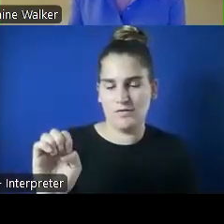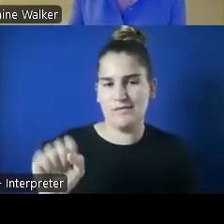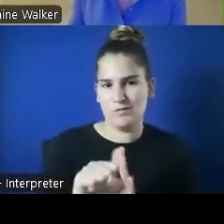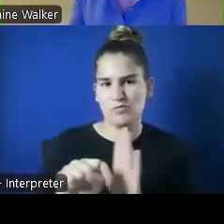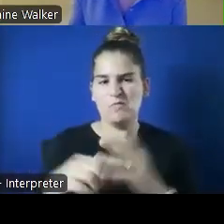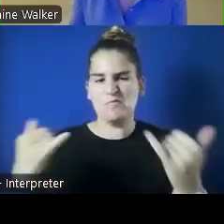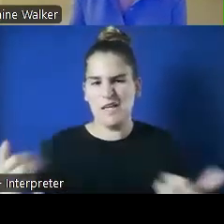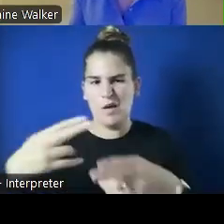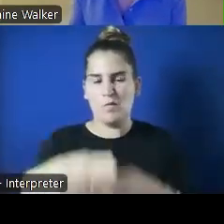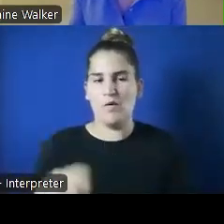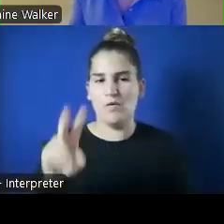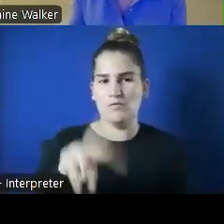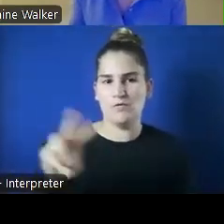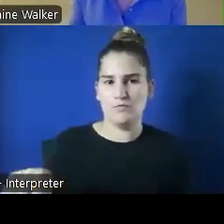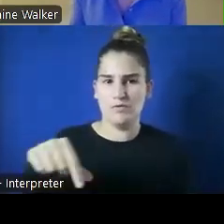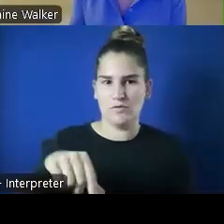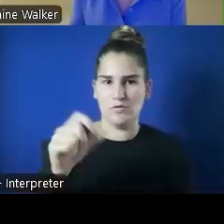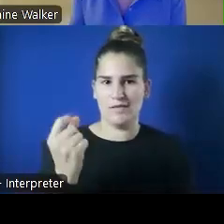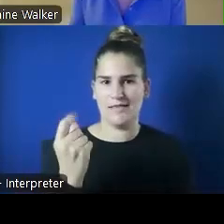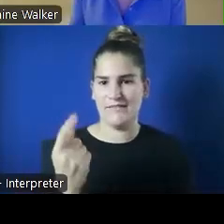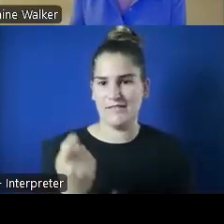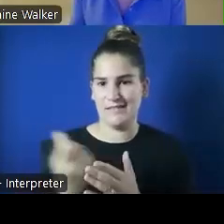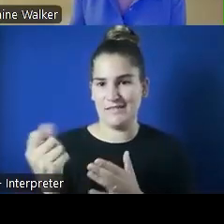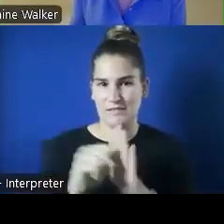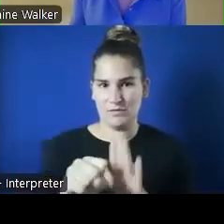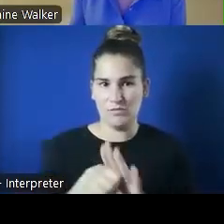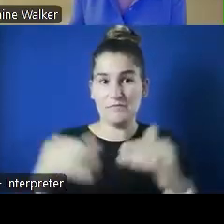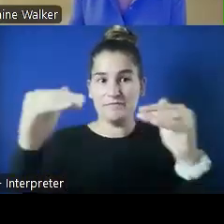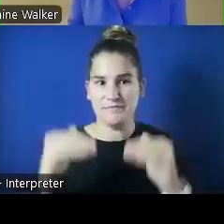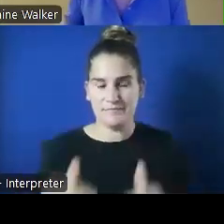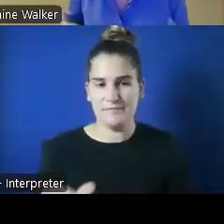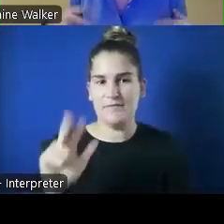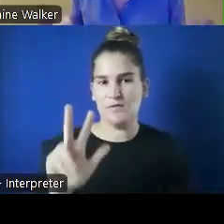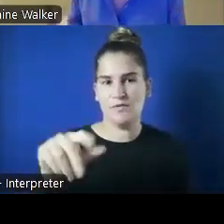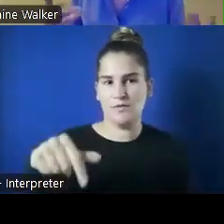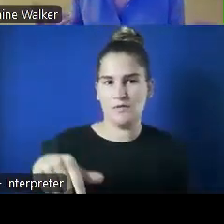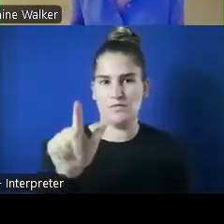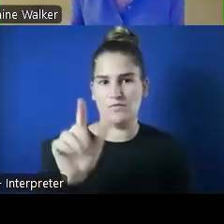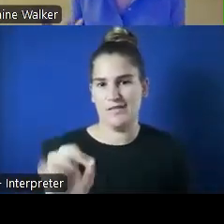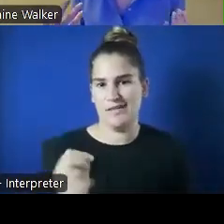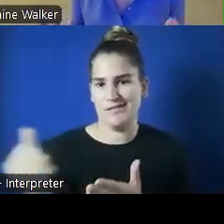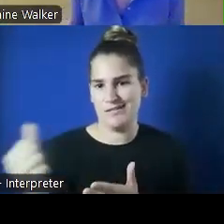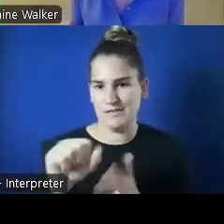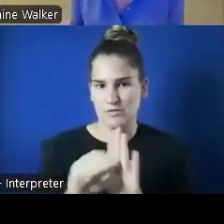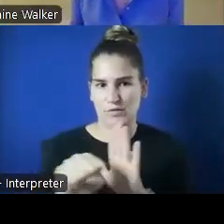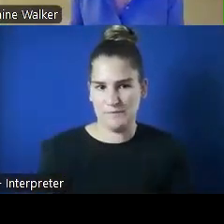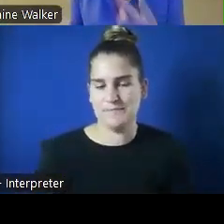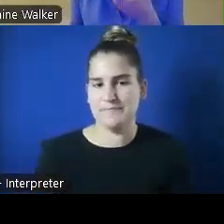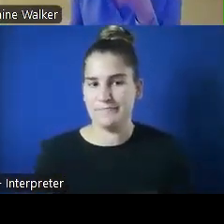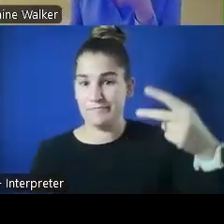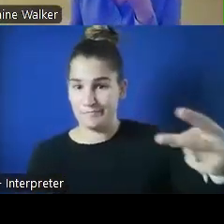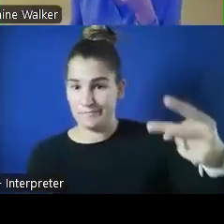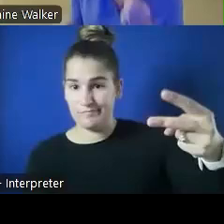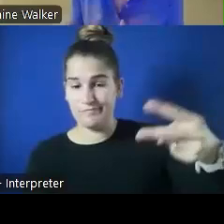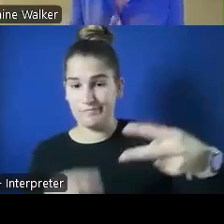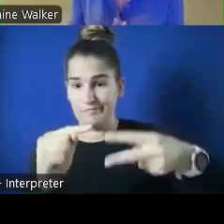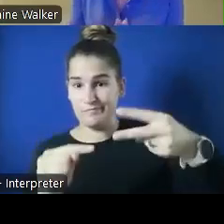and another is 3 q29 deletion syndrome what's interesting about these syndromes is that